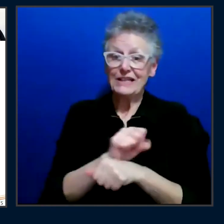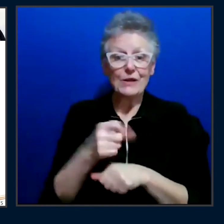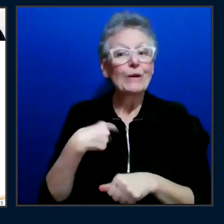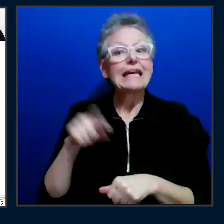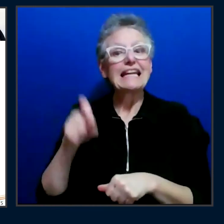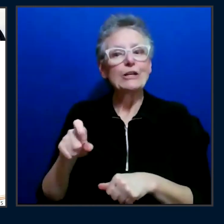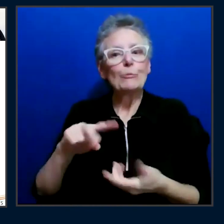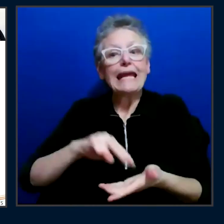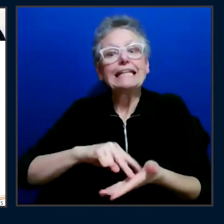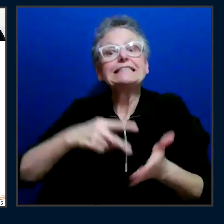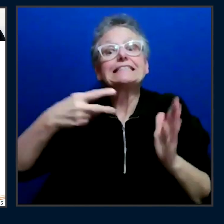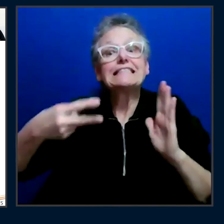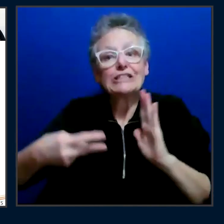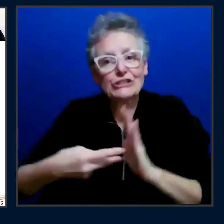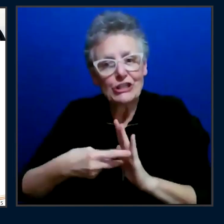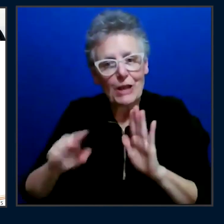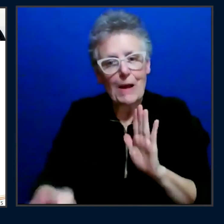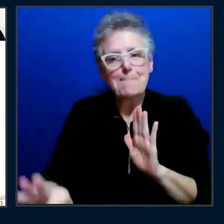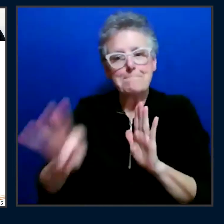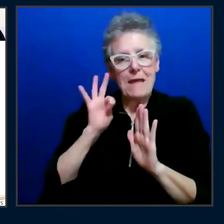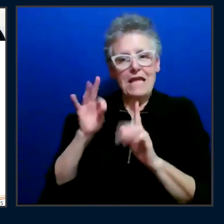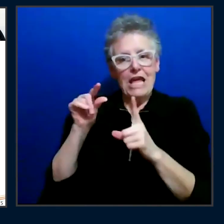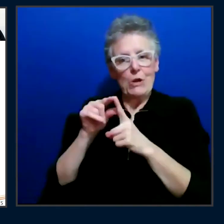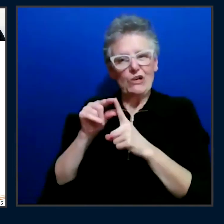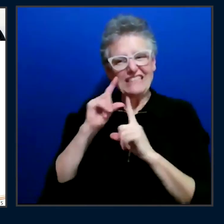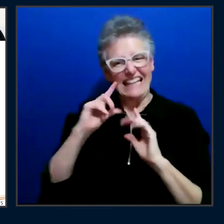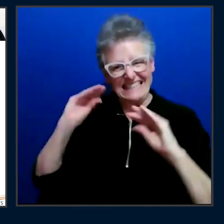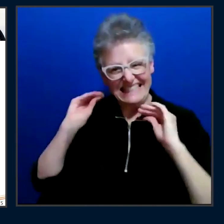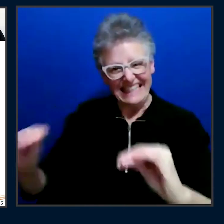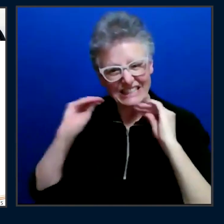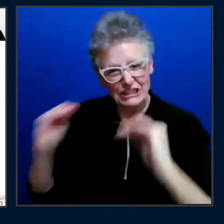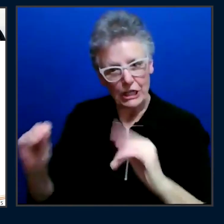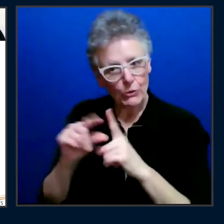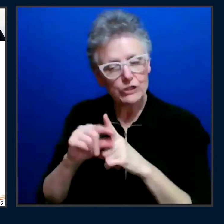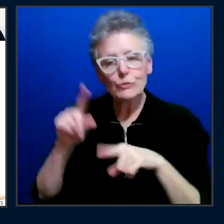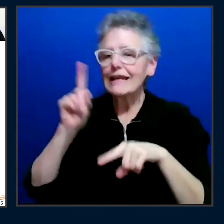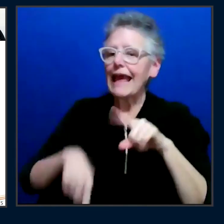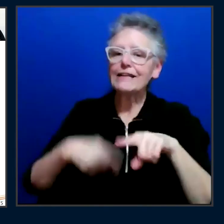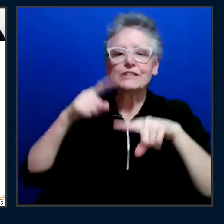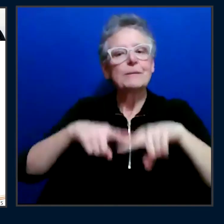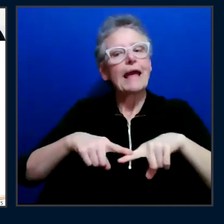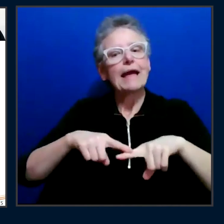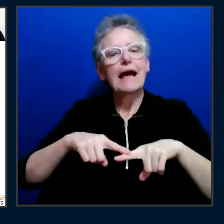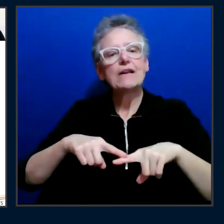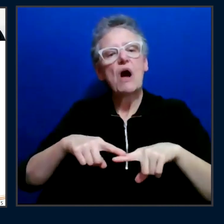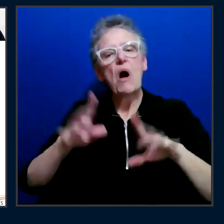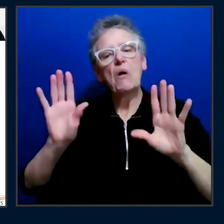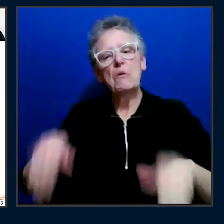we really need to be intentional about choosing words and teaching words. We cannot rely just on that